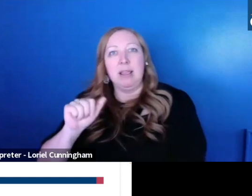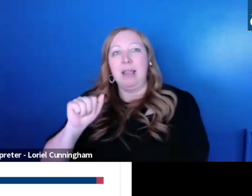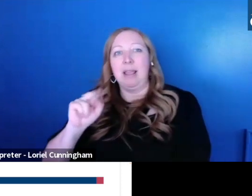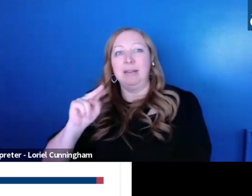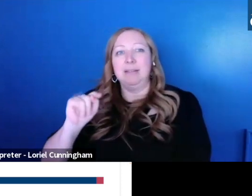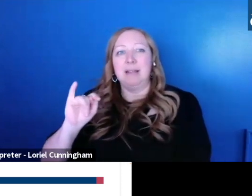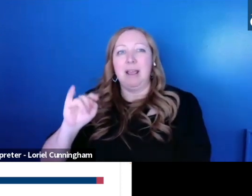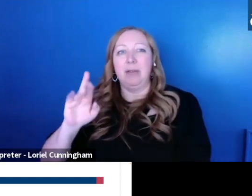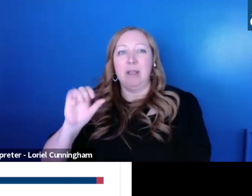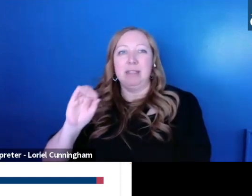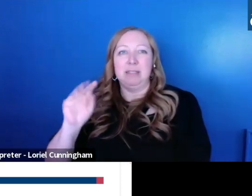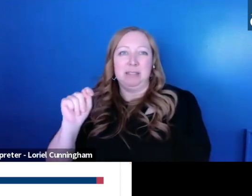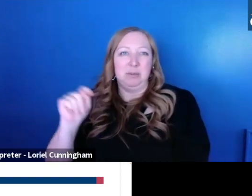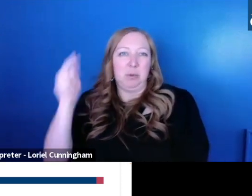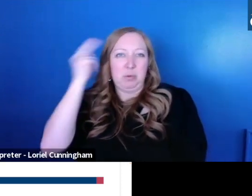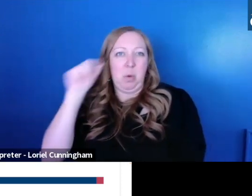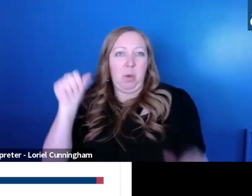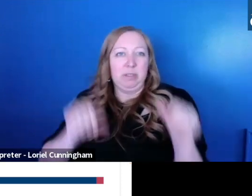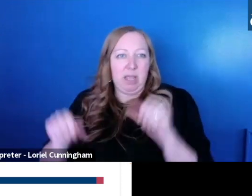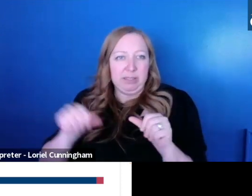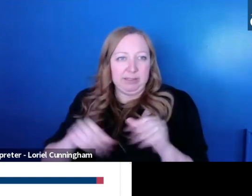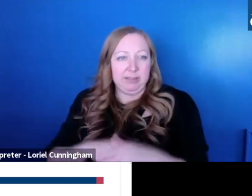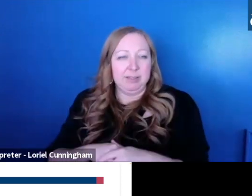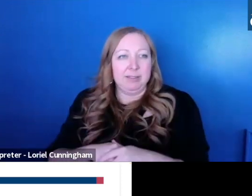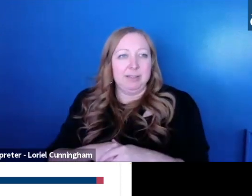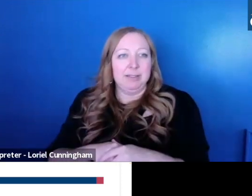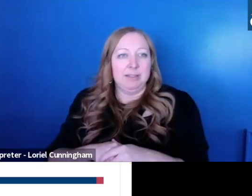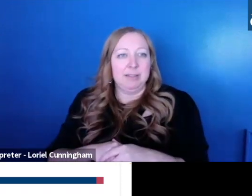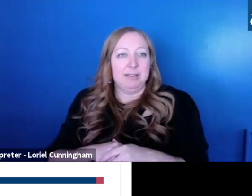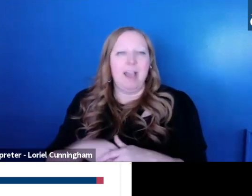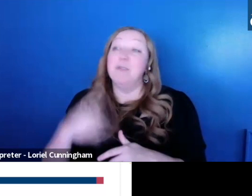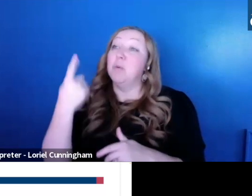I'm sorry, the slide is a little messed up,